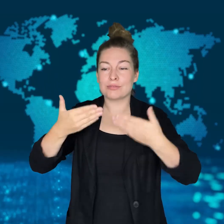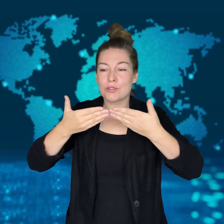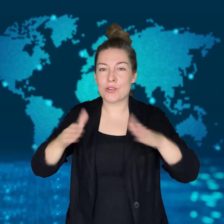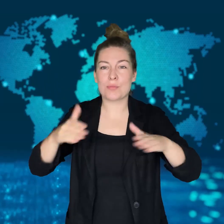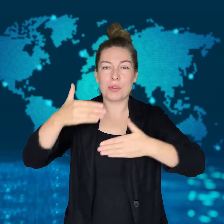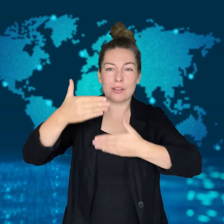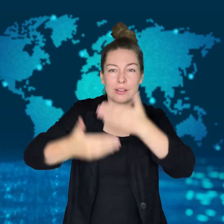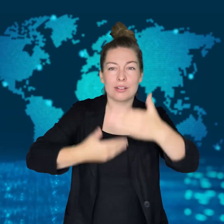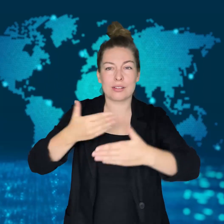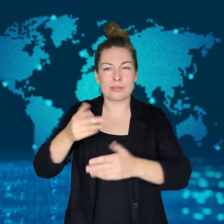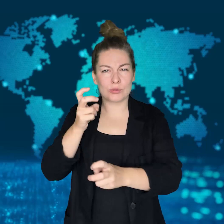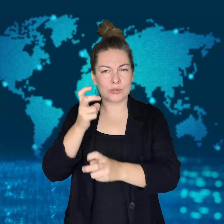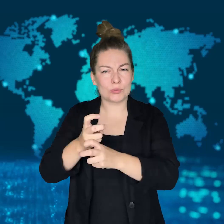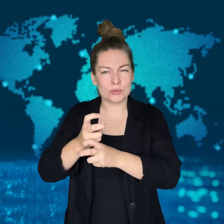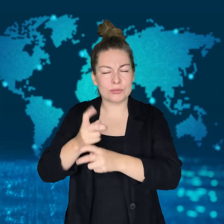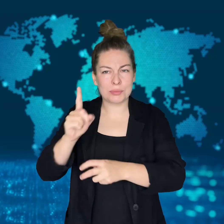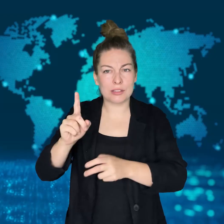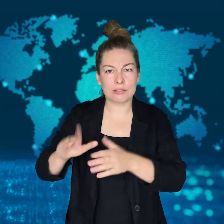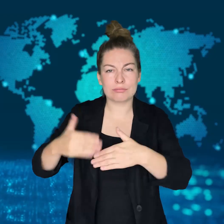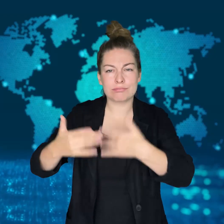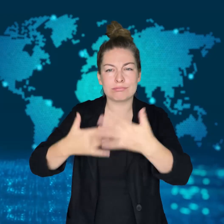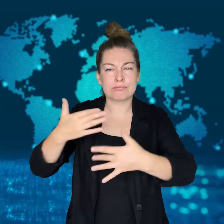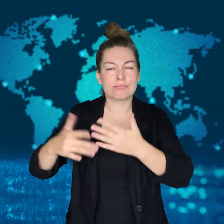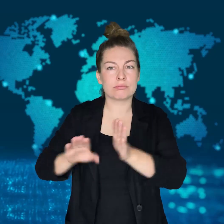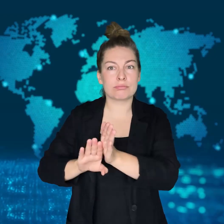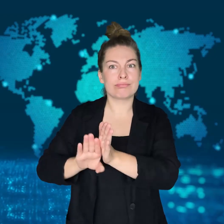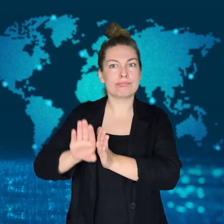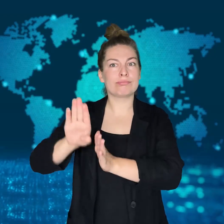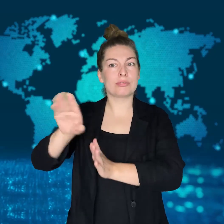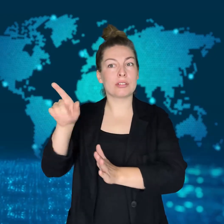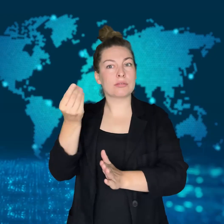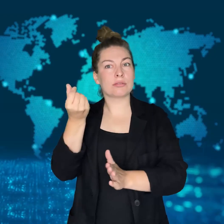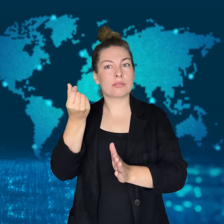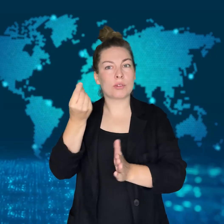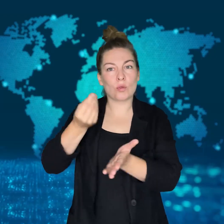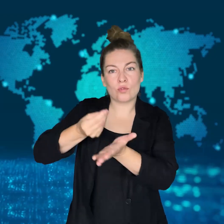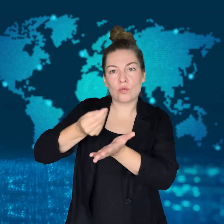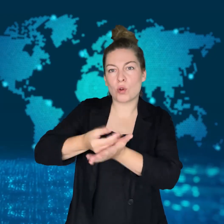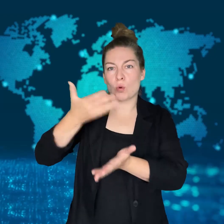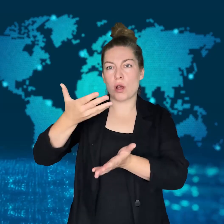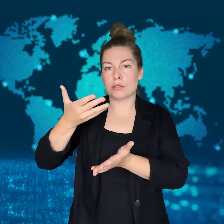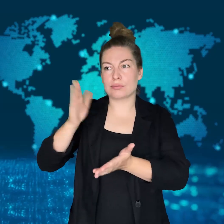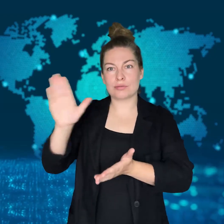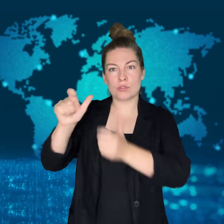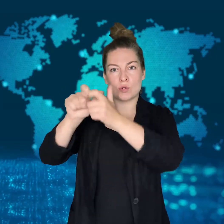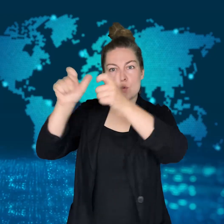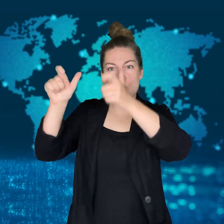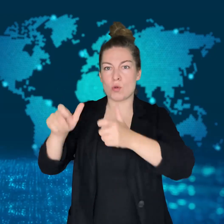For the last 20 years, A&F has grown from a struggling company to